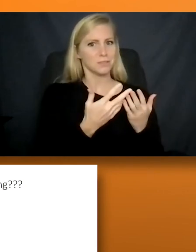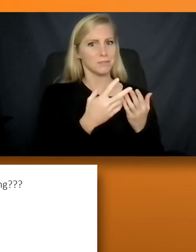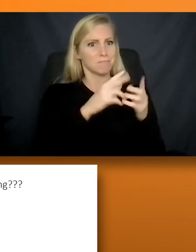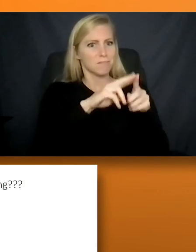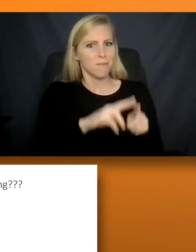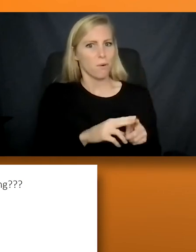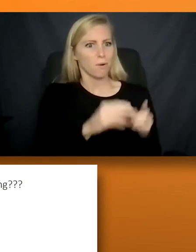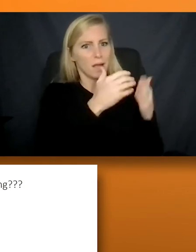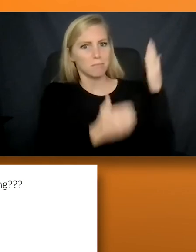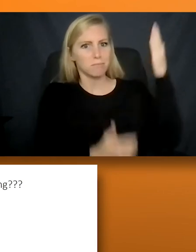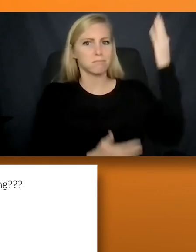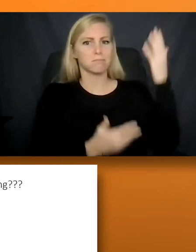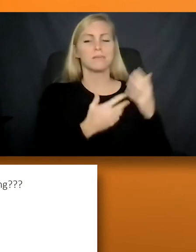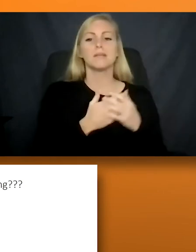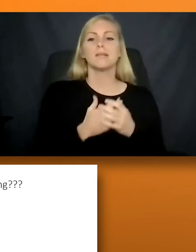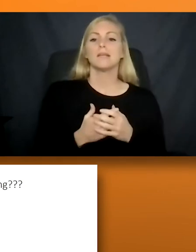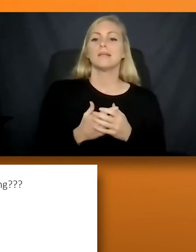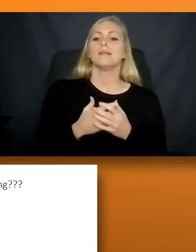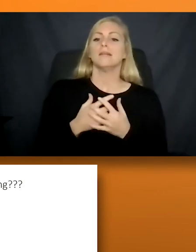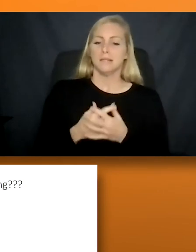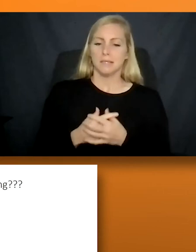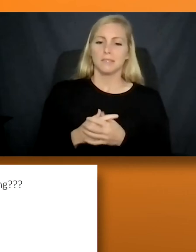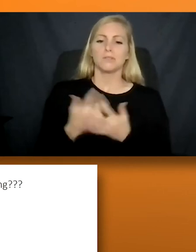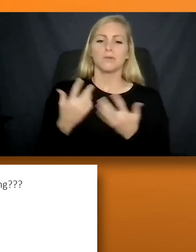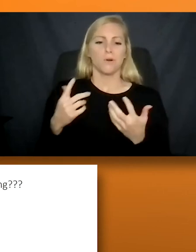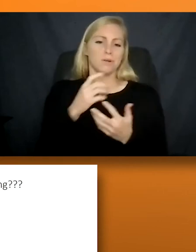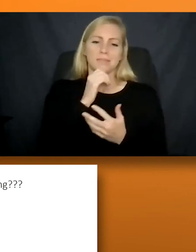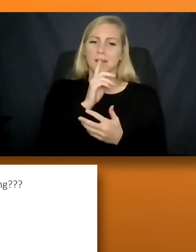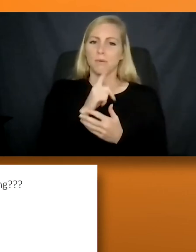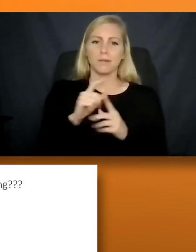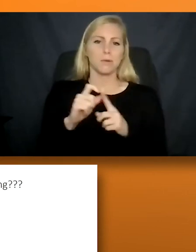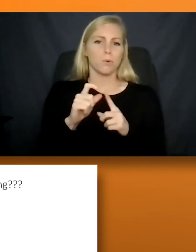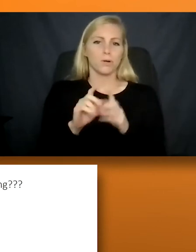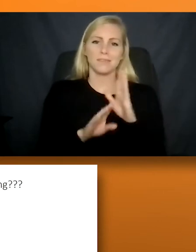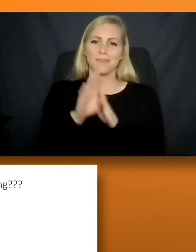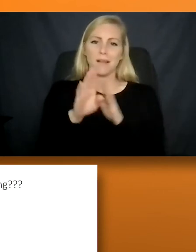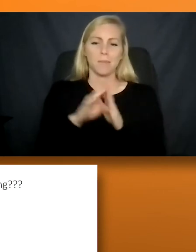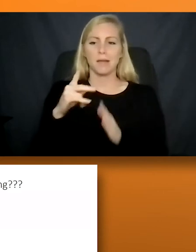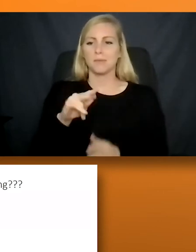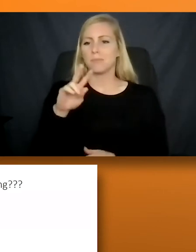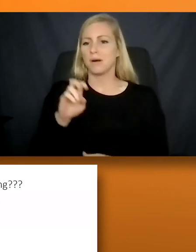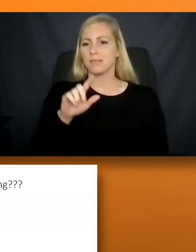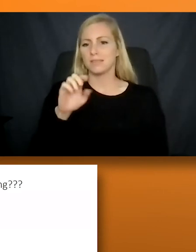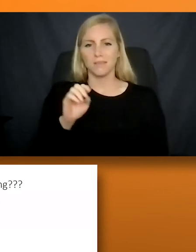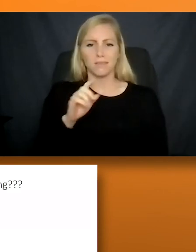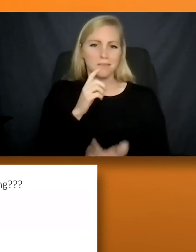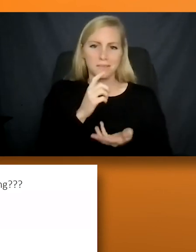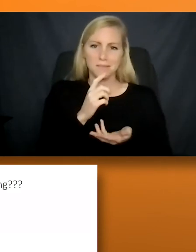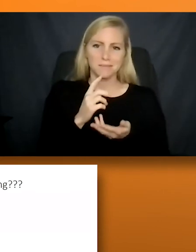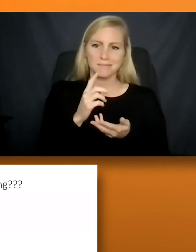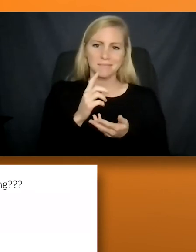And that is part of normal, you know, development. But word searches and crossword puzzles are kind of like word play in that same concept,